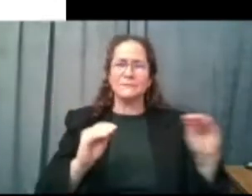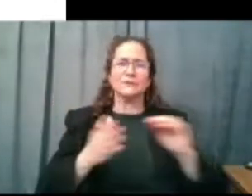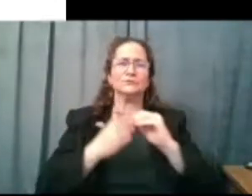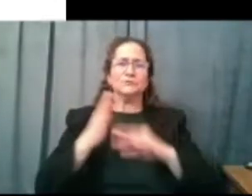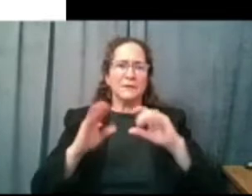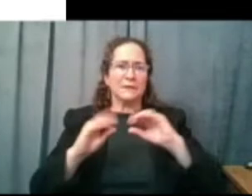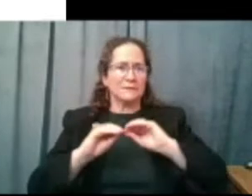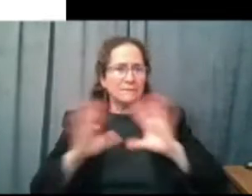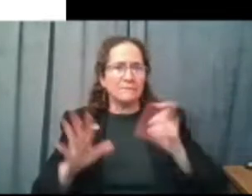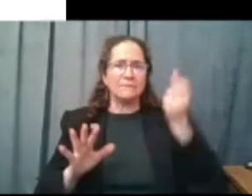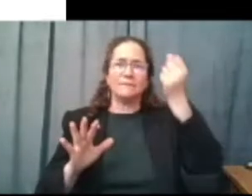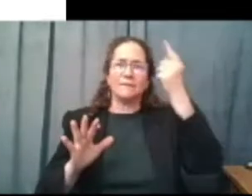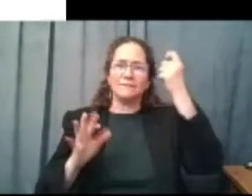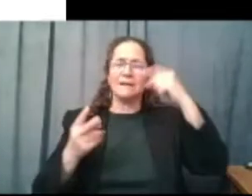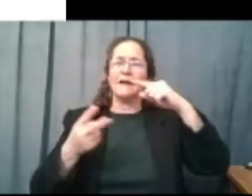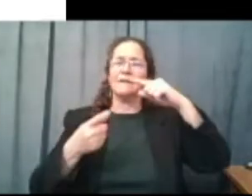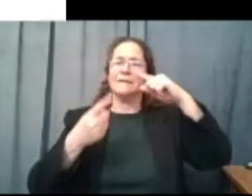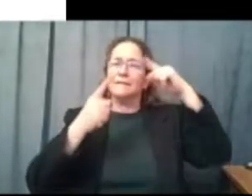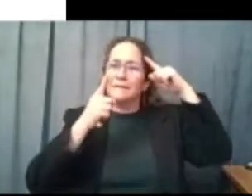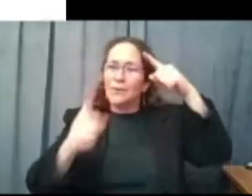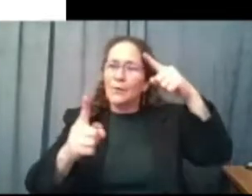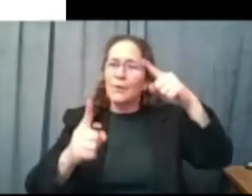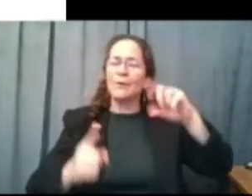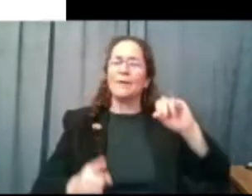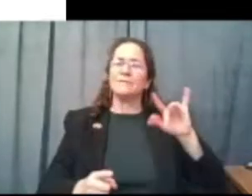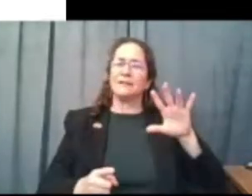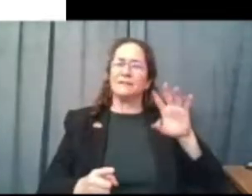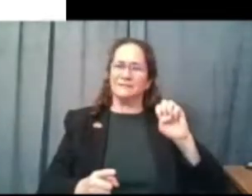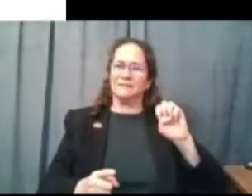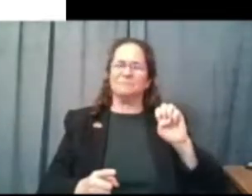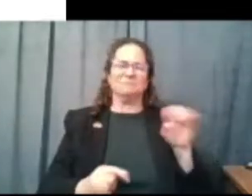so we wanted to be clear today for everyone. One of the things we're going to do today